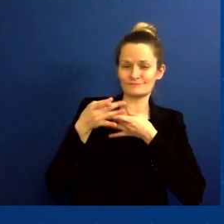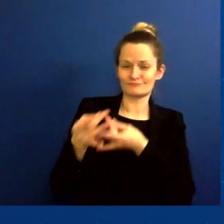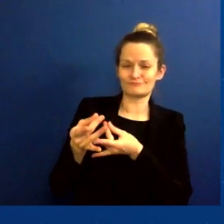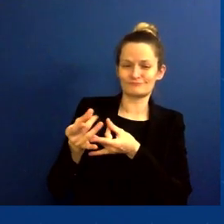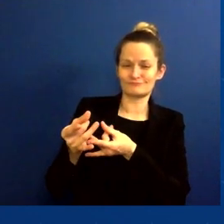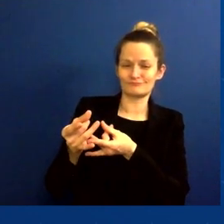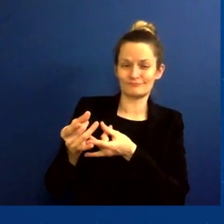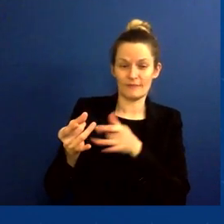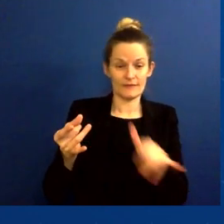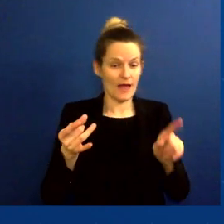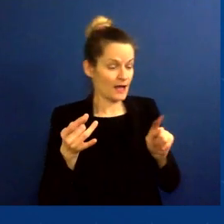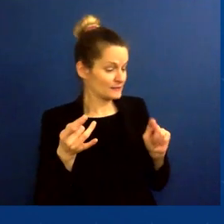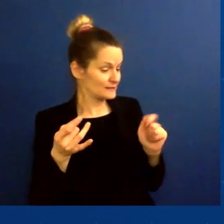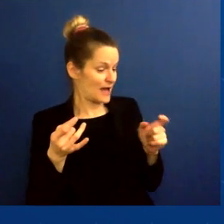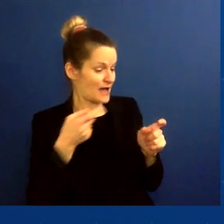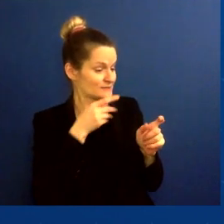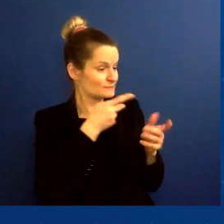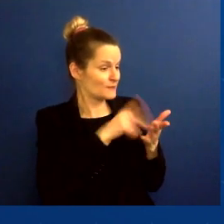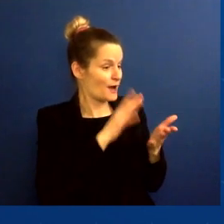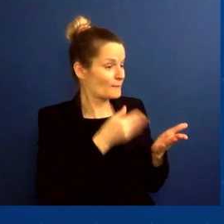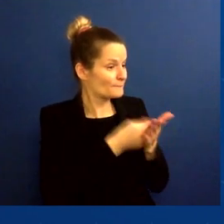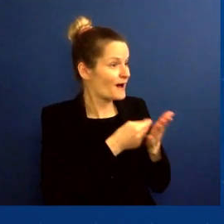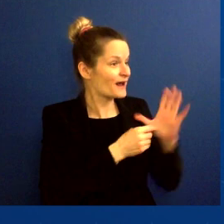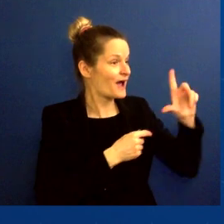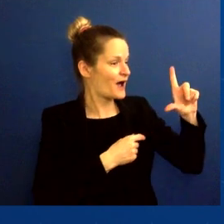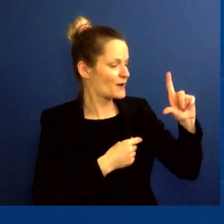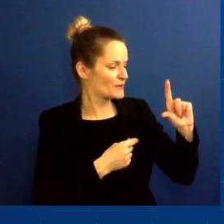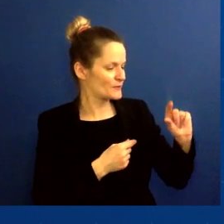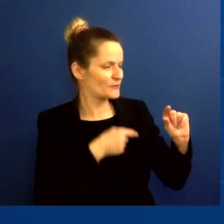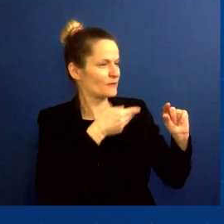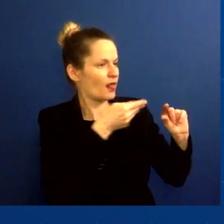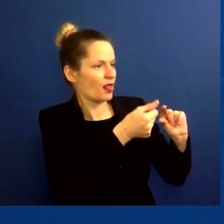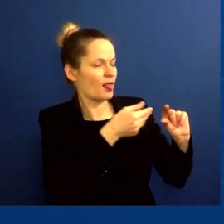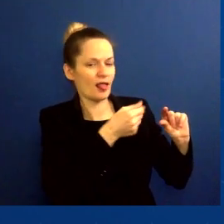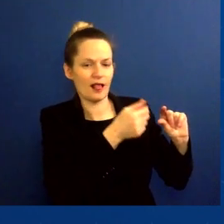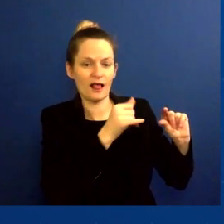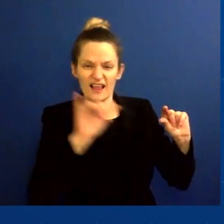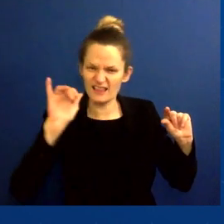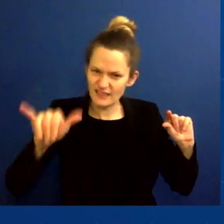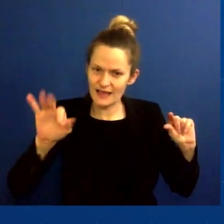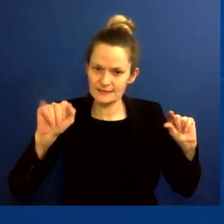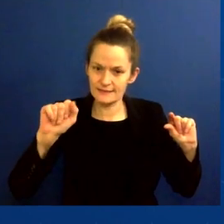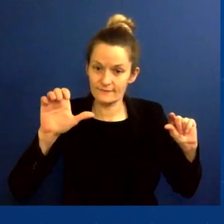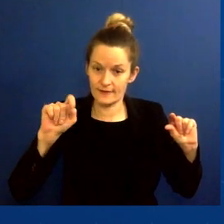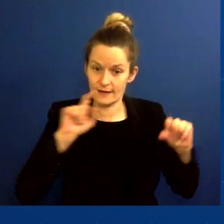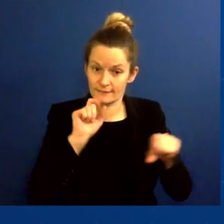We don't talk about it though. We don't talk about how you all save the American taxpayers money.